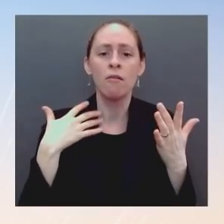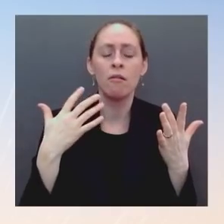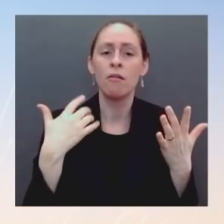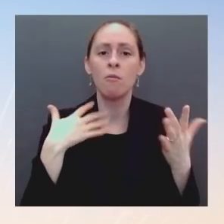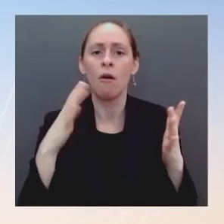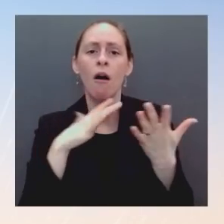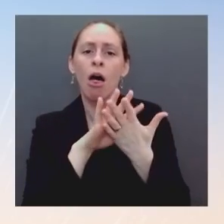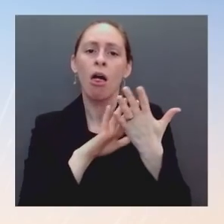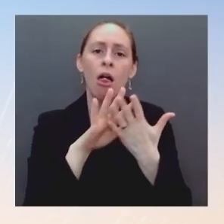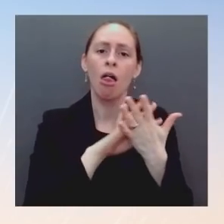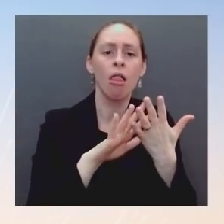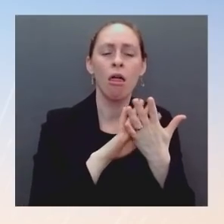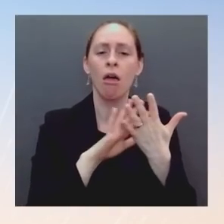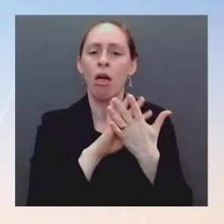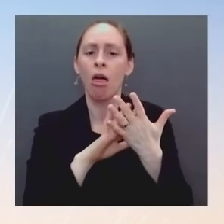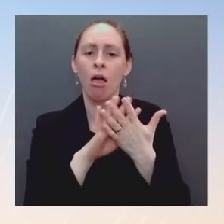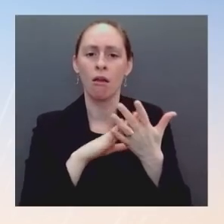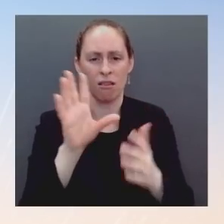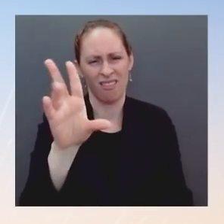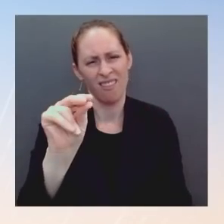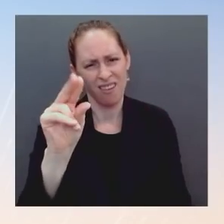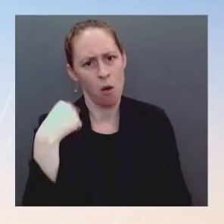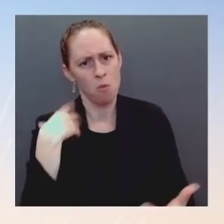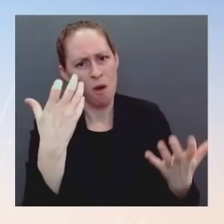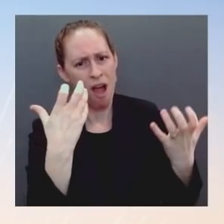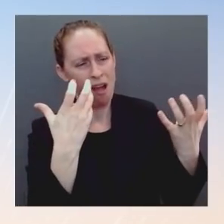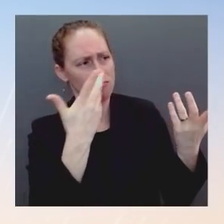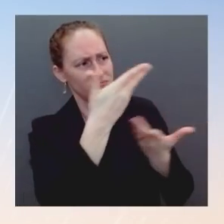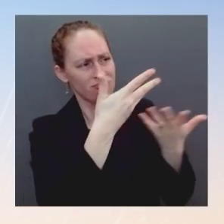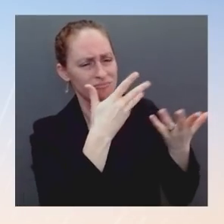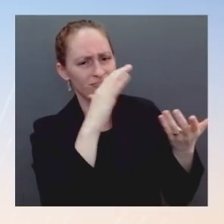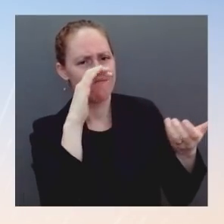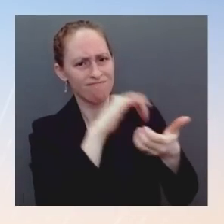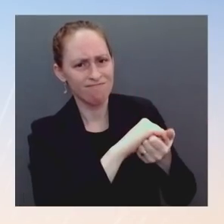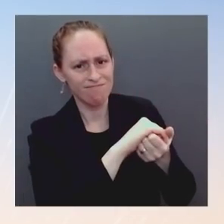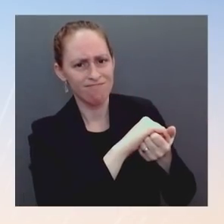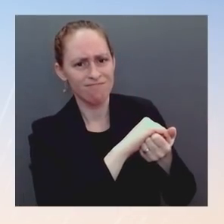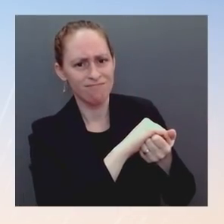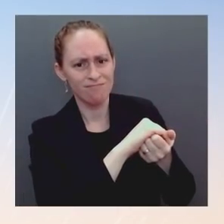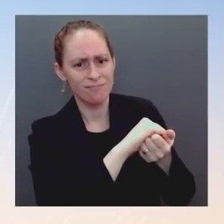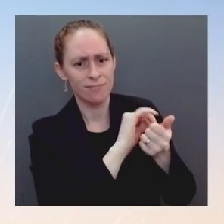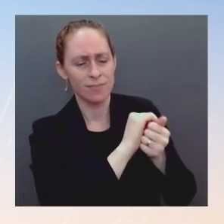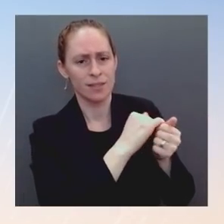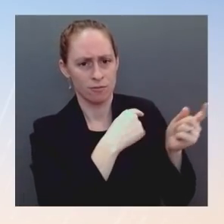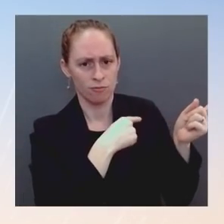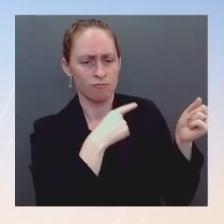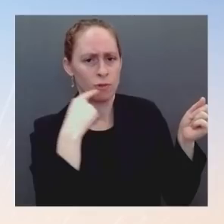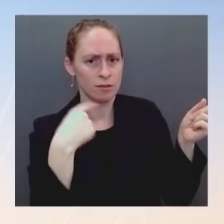Ms. Psaki: And Chi- -- look, I think that I can't speak for the motivation of the Chinese. They can speak for that themselves.